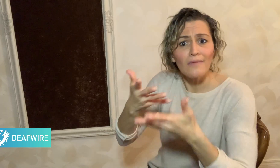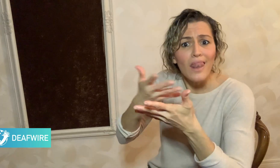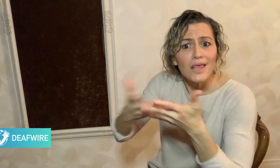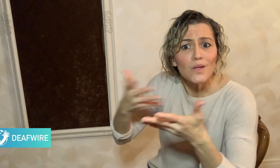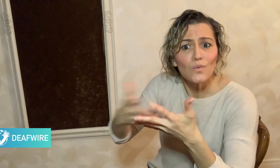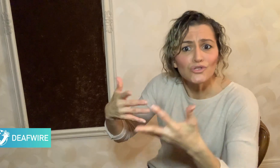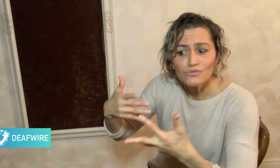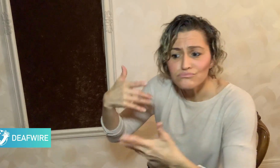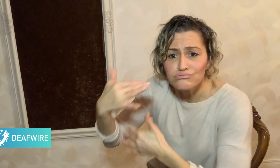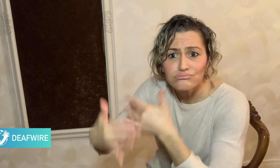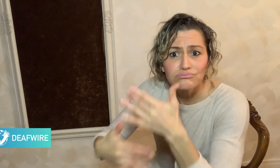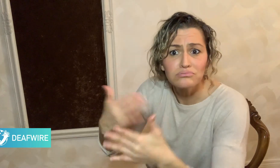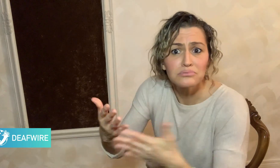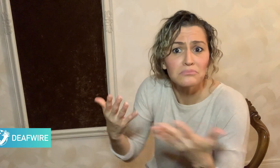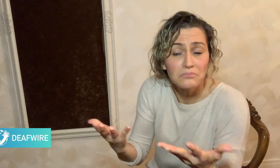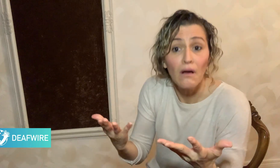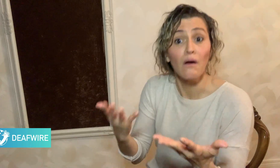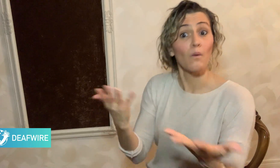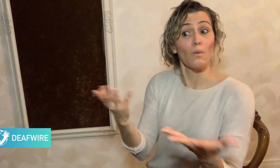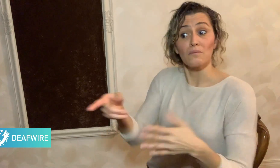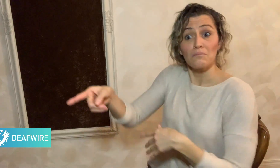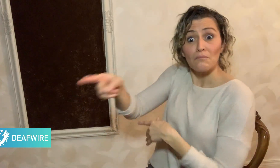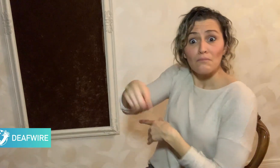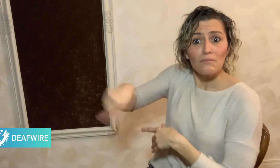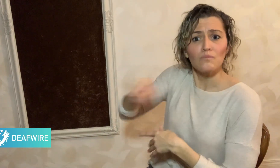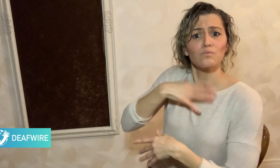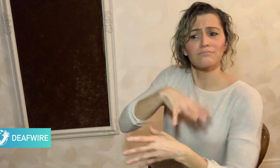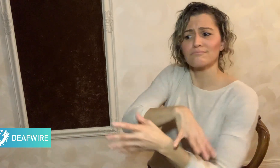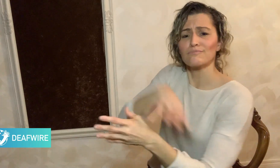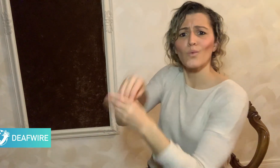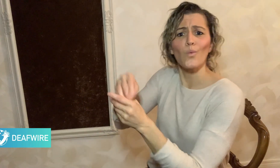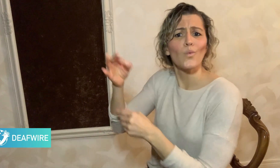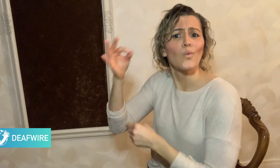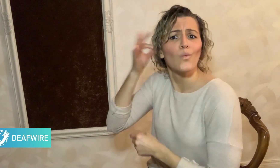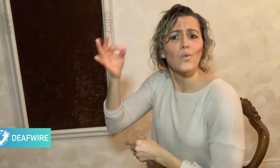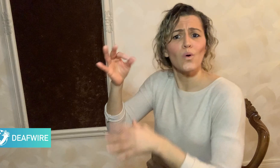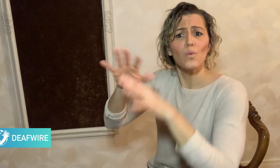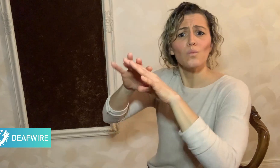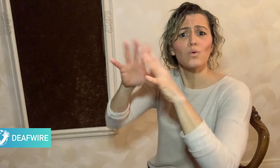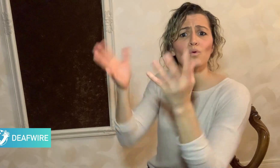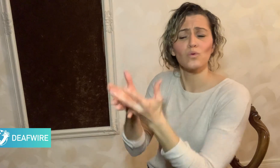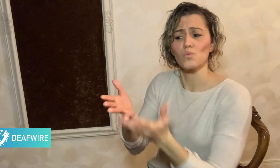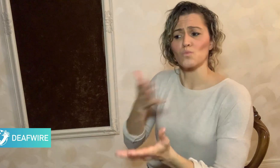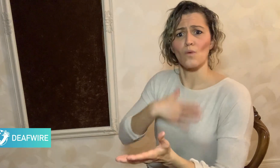and get jobs in the hearing world?